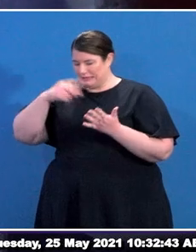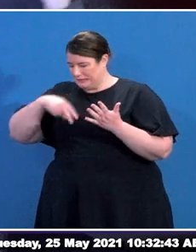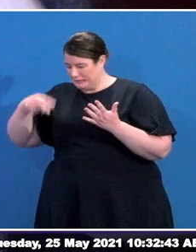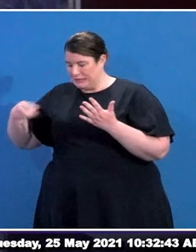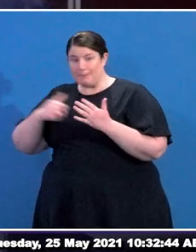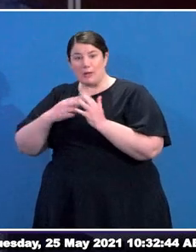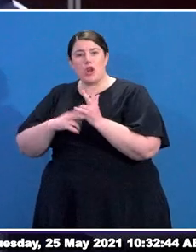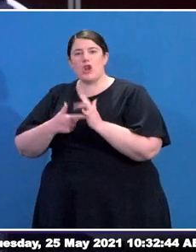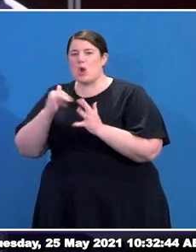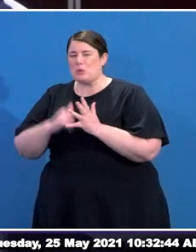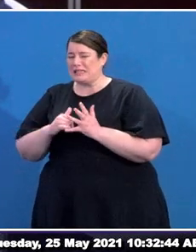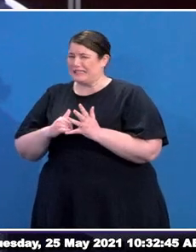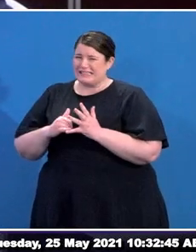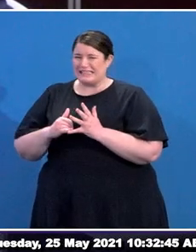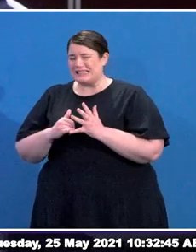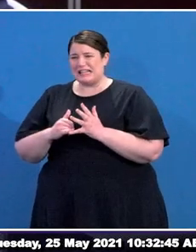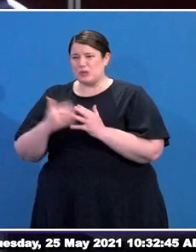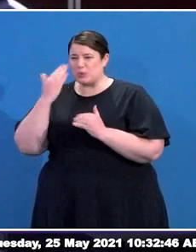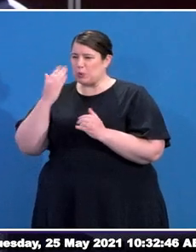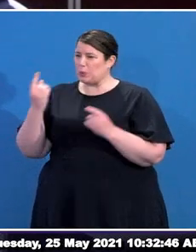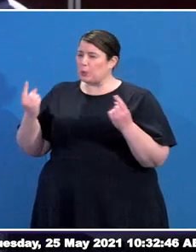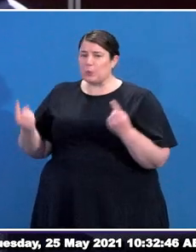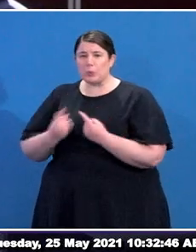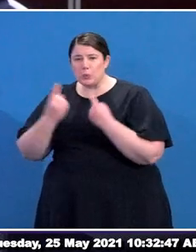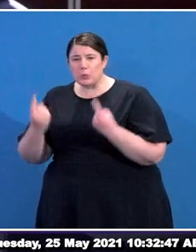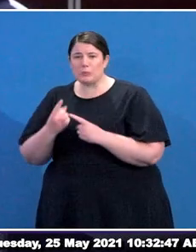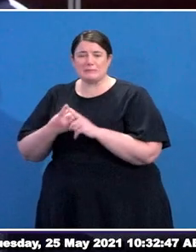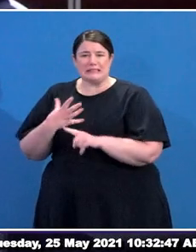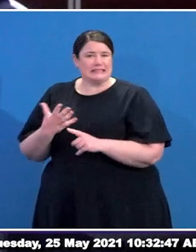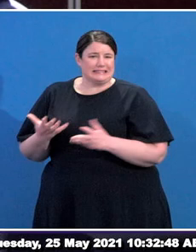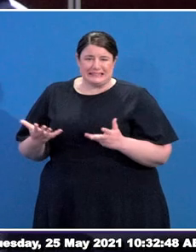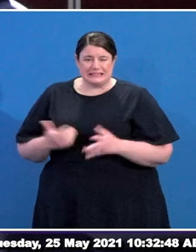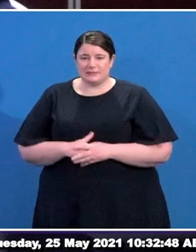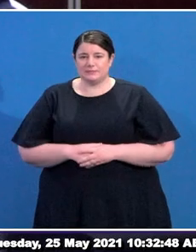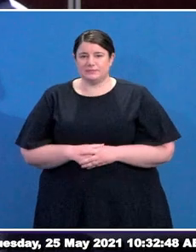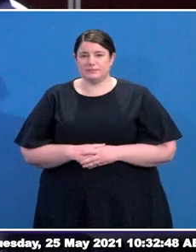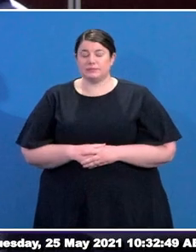Yeah, I would have to refer to, I don't know who it was at that stage. But somebody told you that